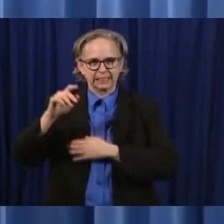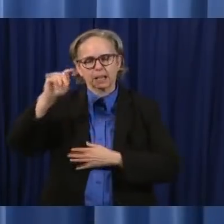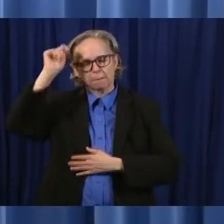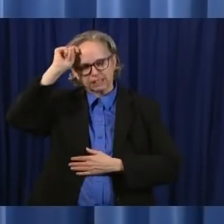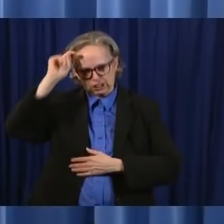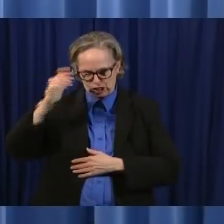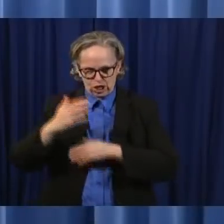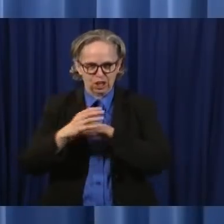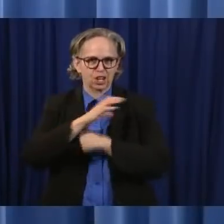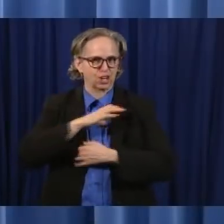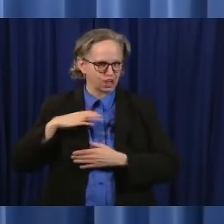BIRTHDAY TO FRANK WHO IS THE TRUMBULL COUNTY HEALTH COMMISSIONER.